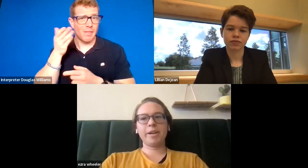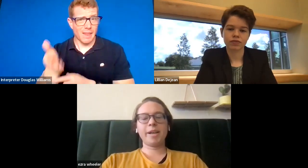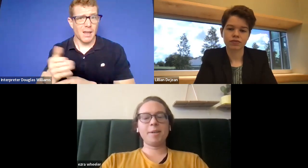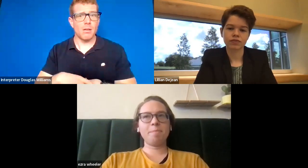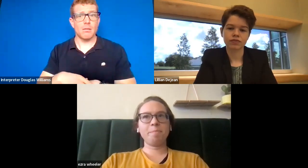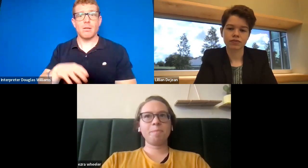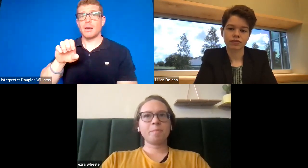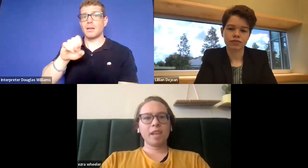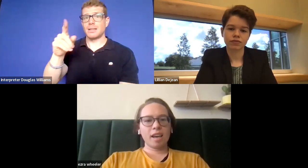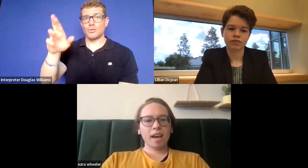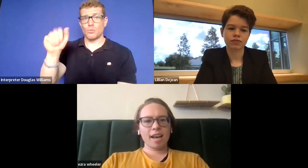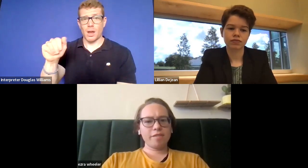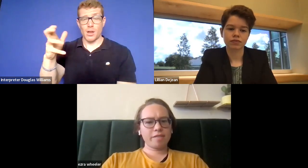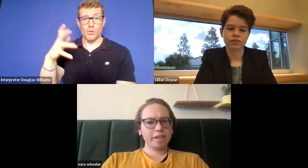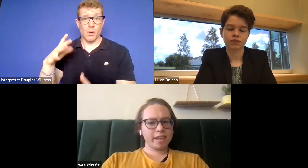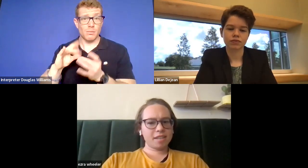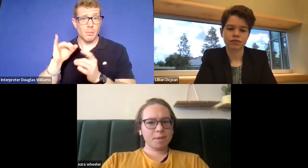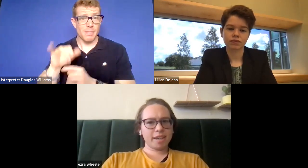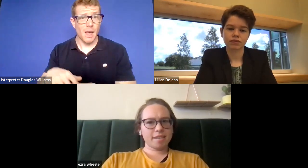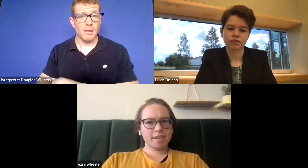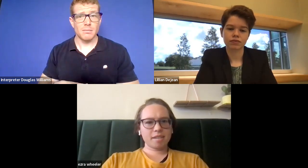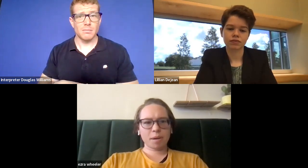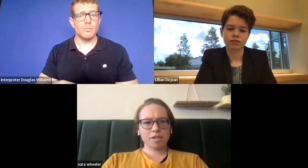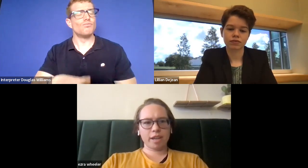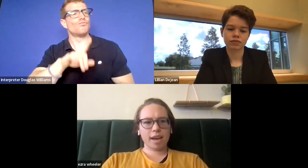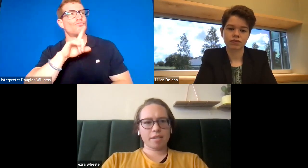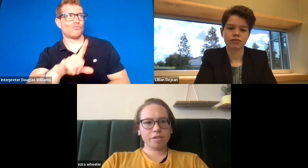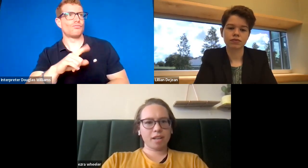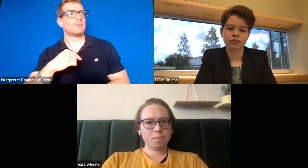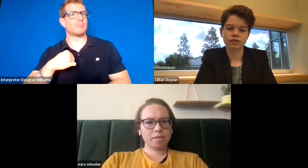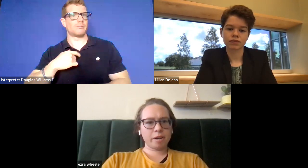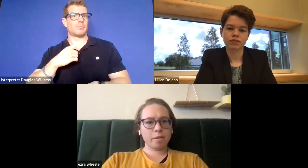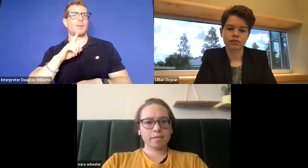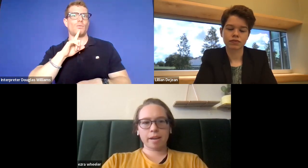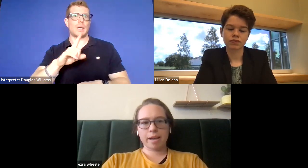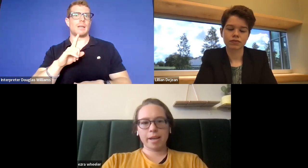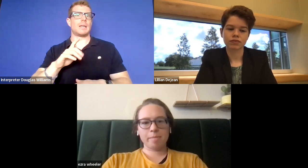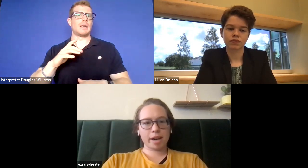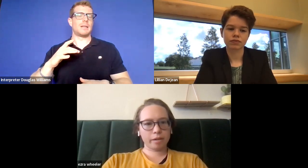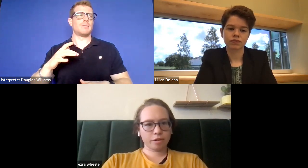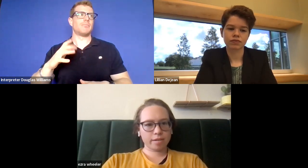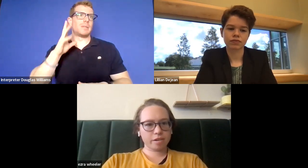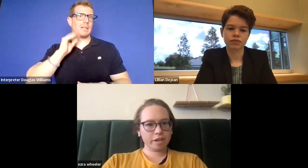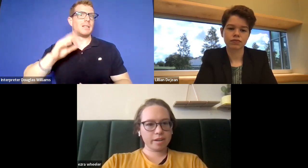happy, too. I have definitely experienced this, especially as a trans person who has sought medical transition.